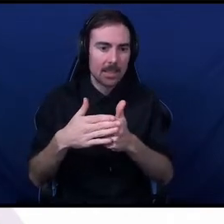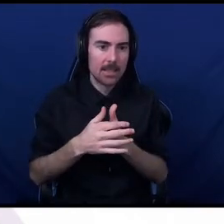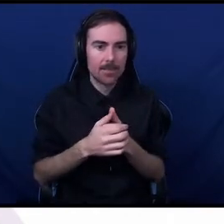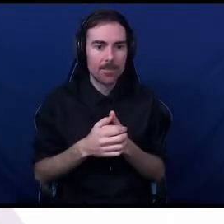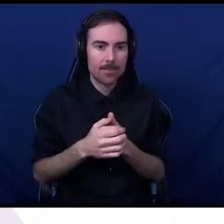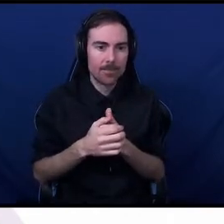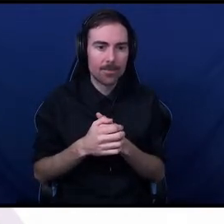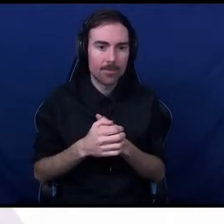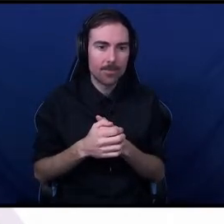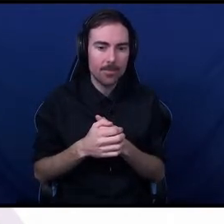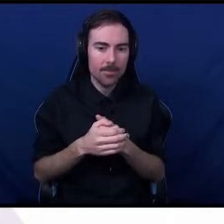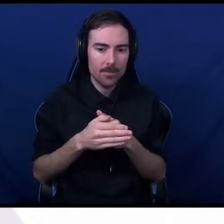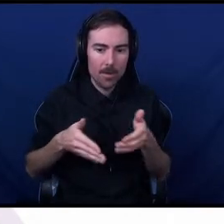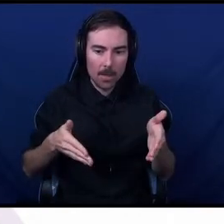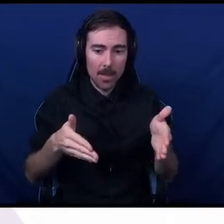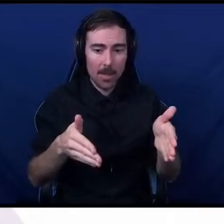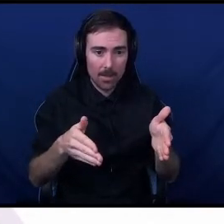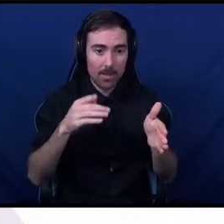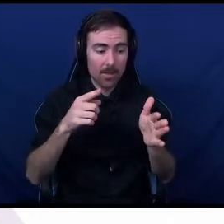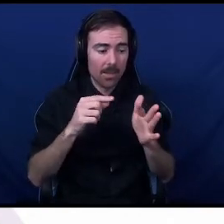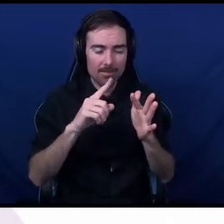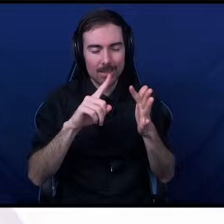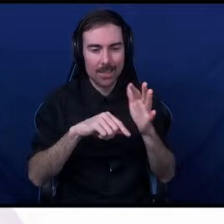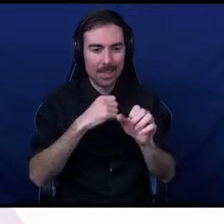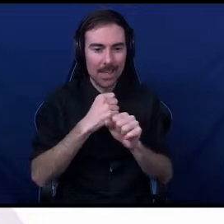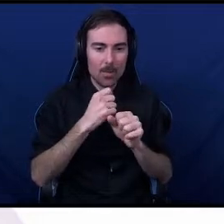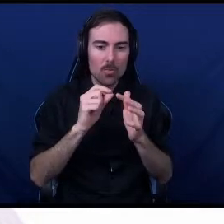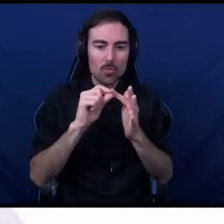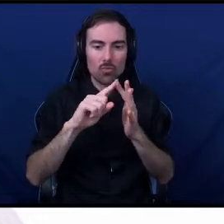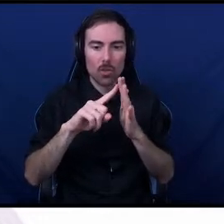example, project, and look at ground delivery robots, right,